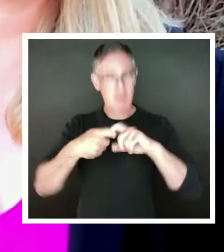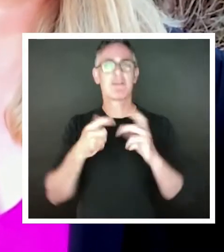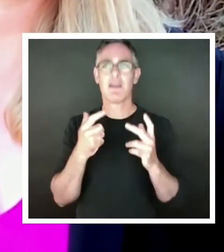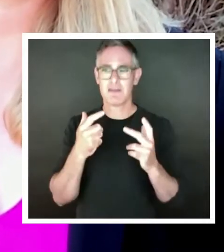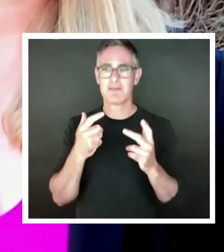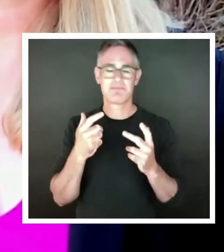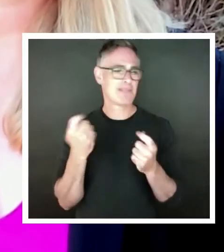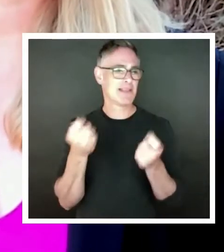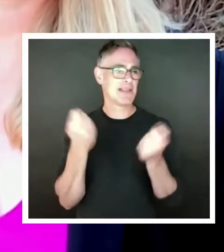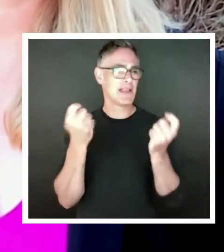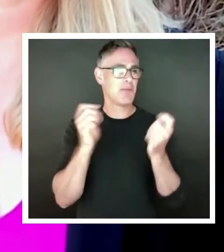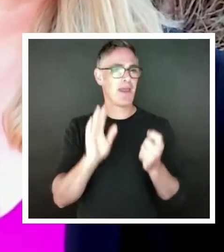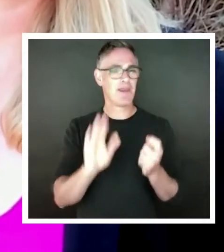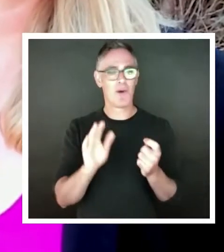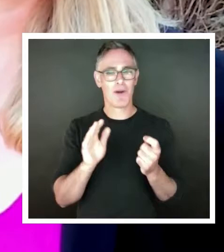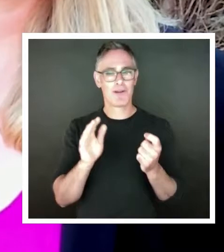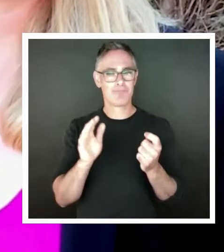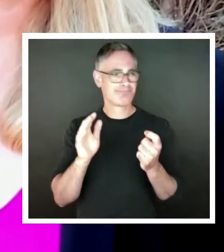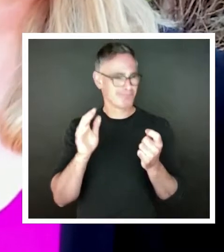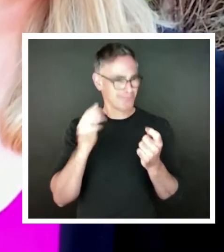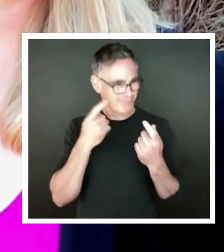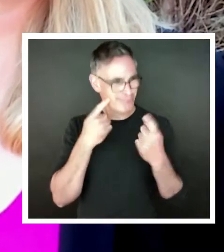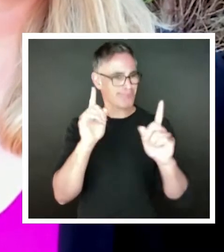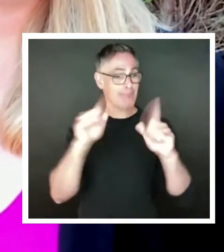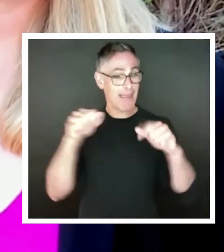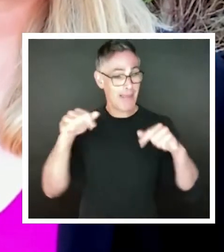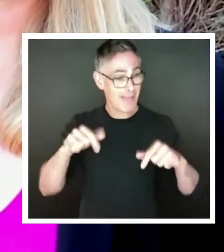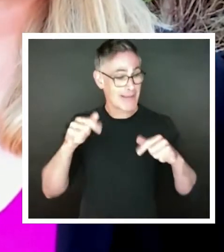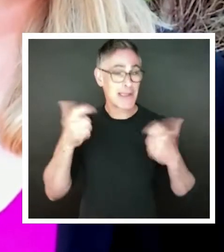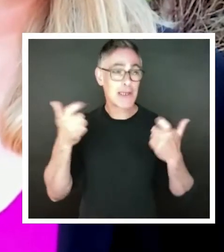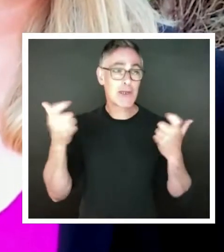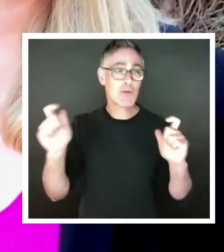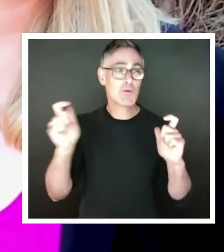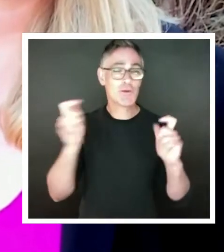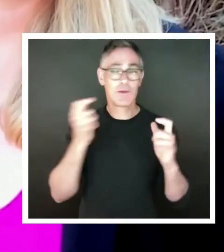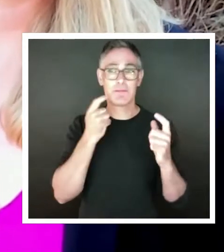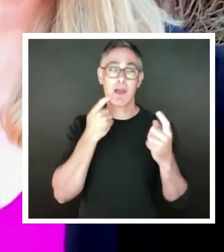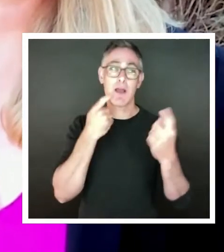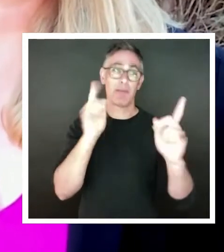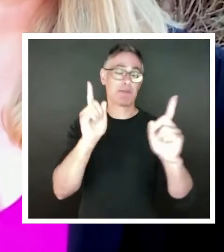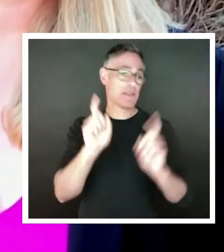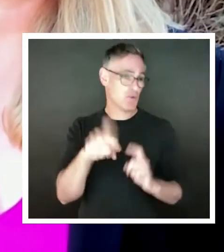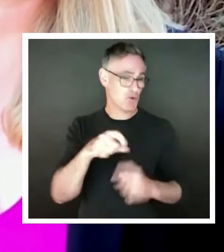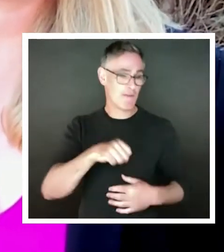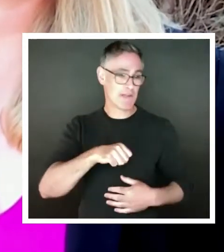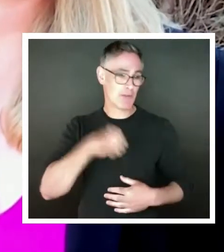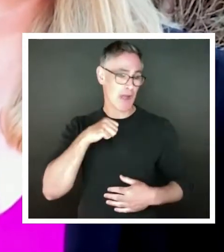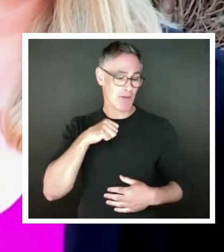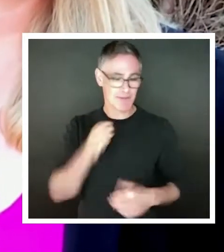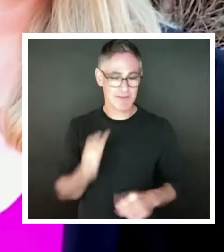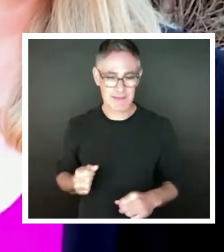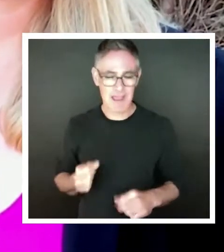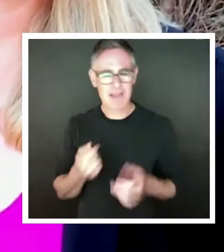This is a huge accomplishment, and you should be very proud. It's important to take moments like this